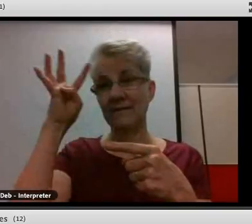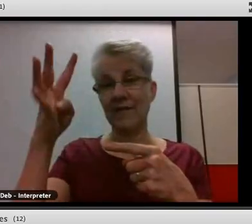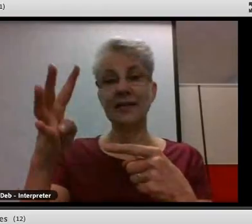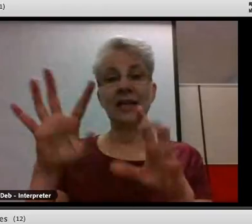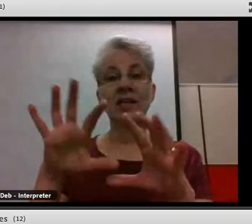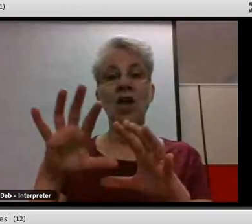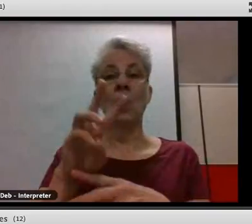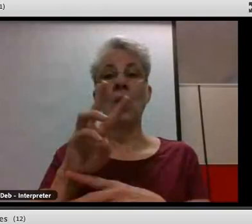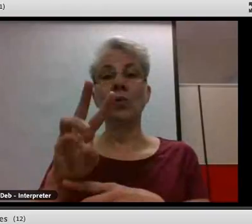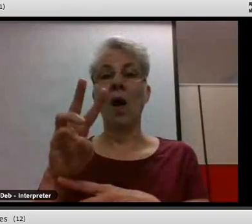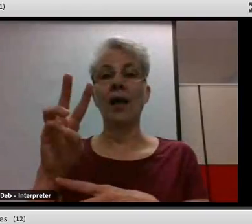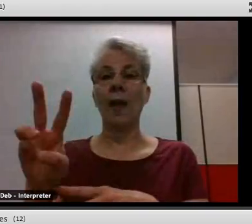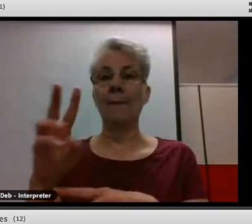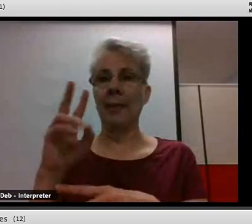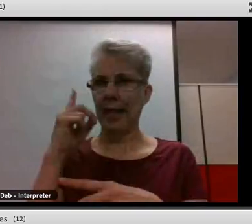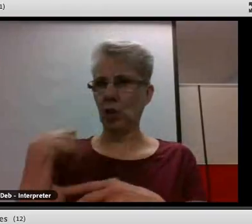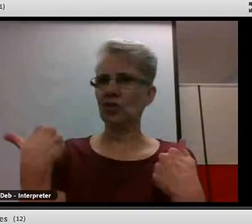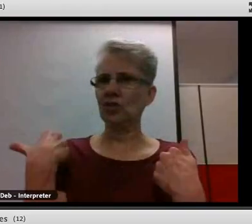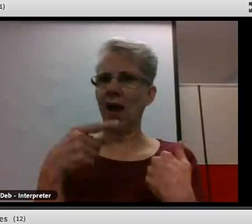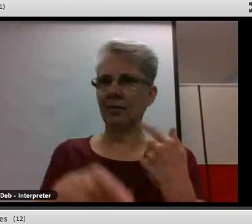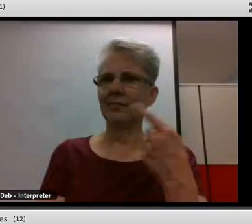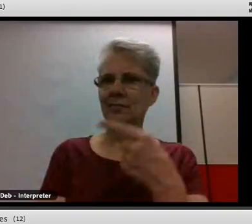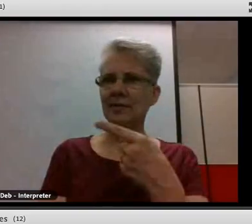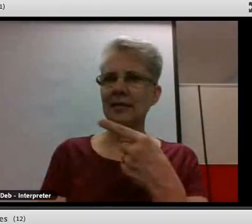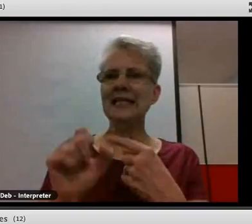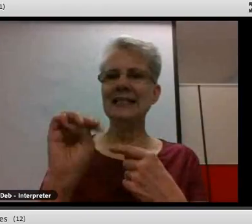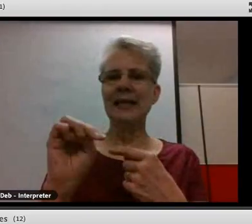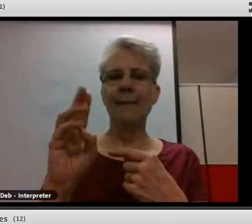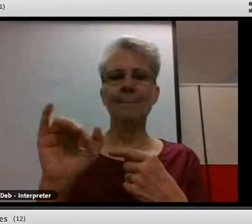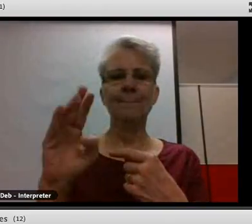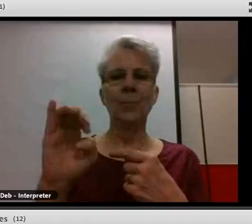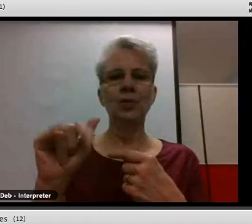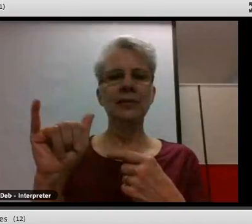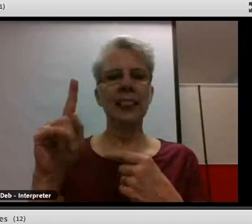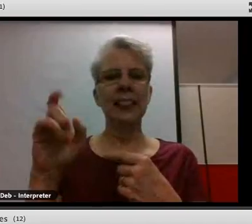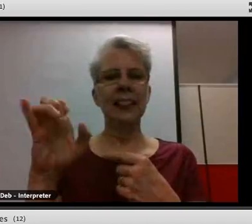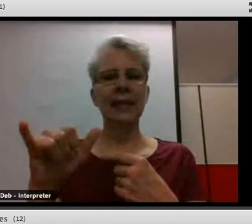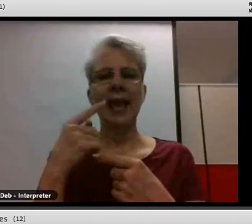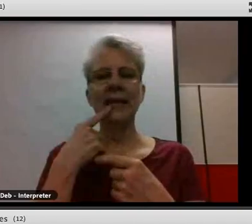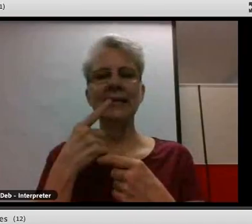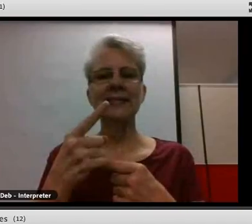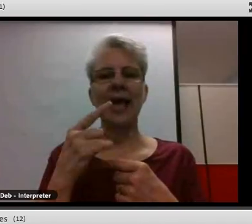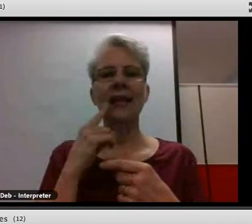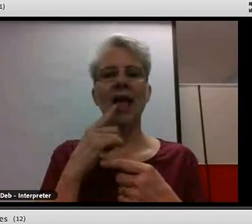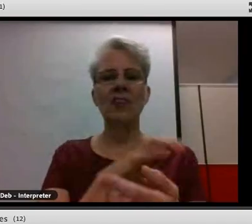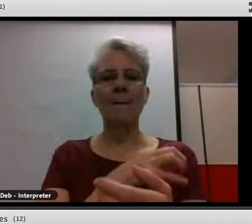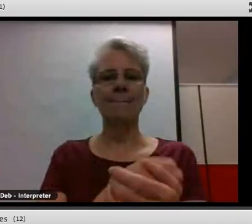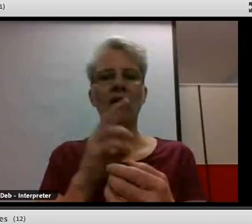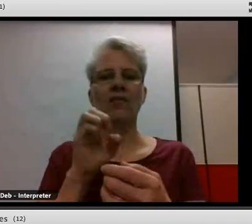that they have a disability, but you want to help them find the information that they need to help them get services